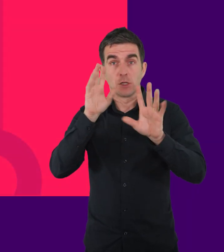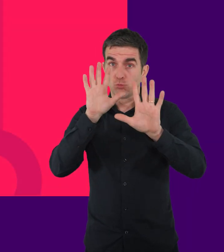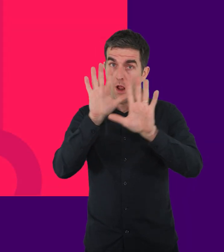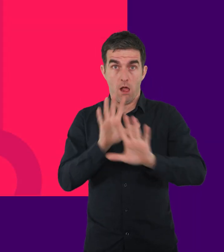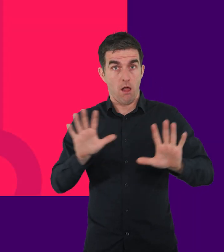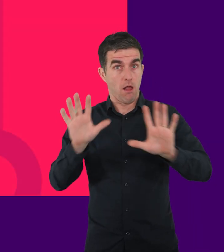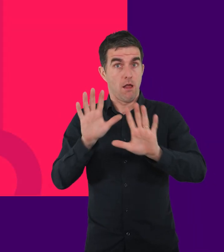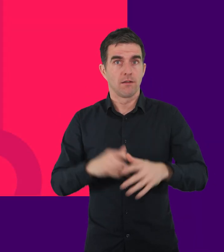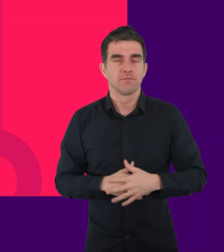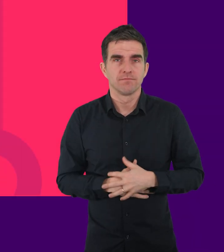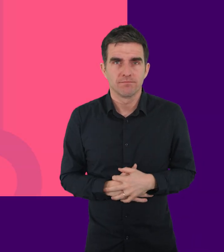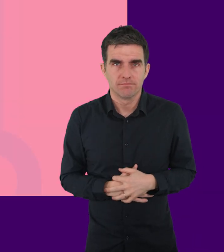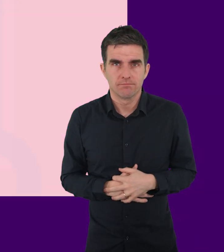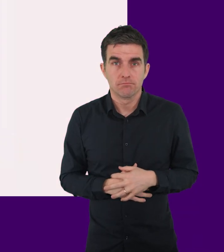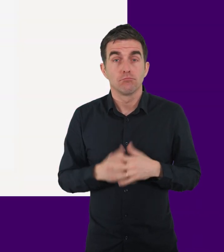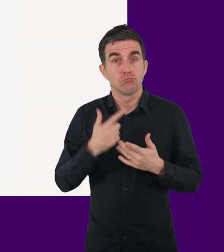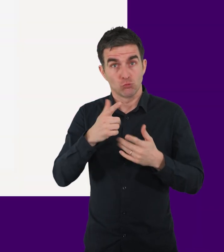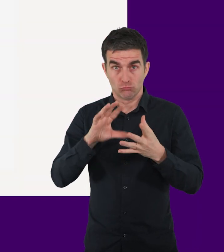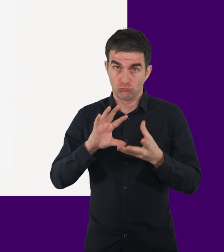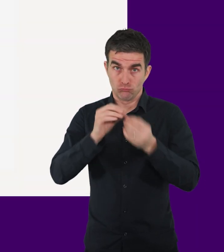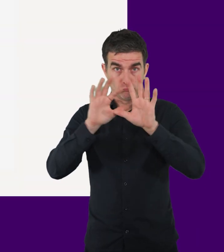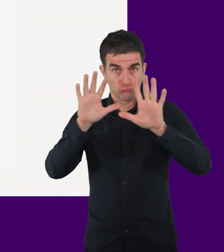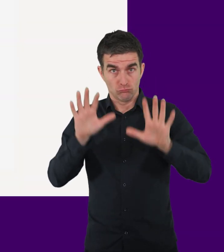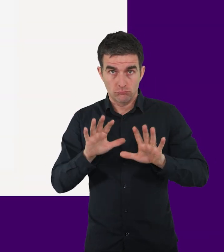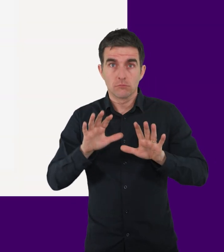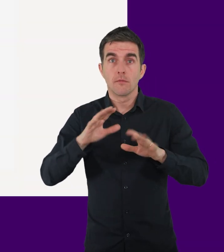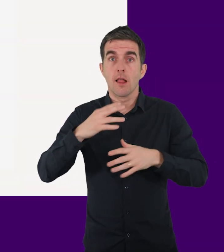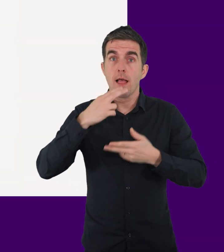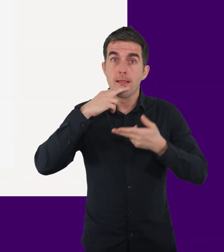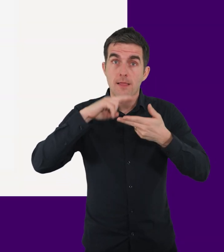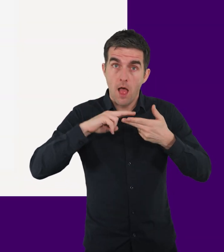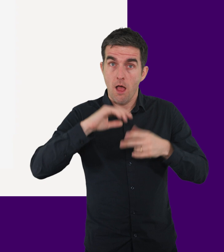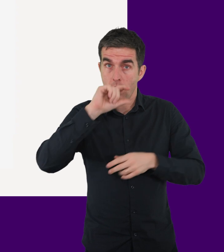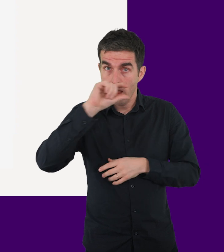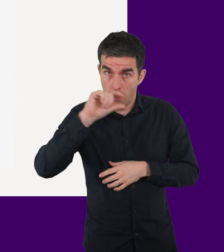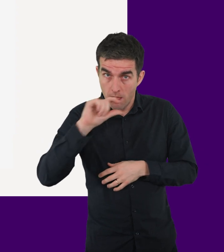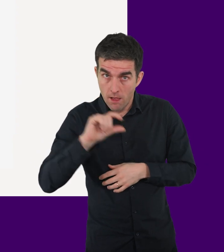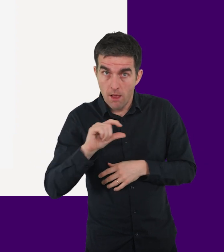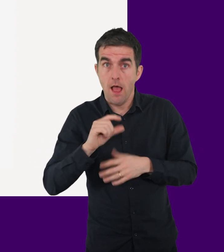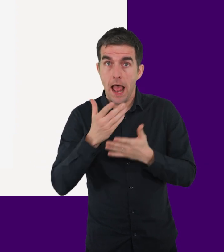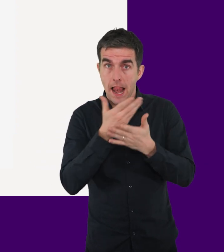Visual design When designing forms, place labels where people expect to find them.